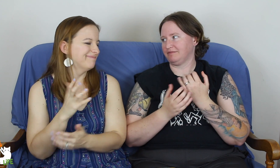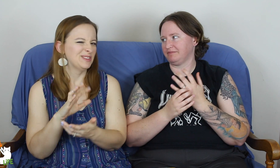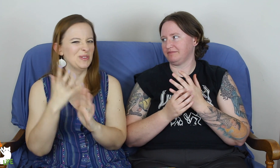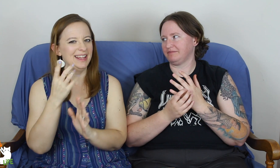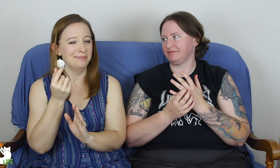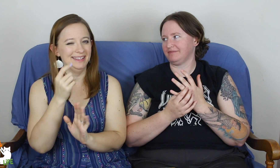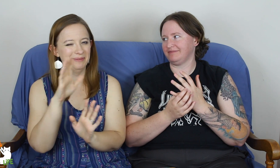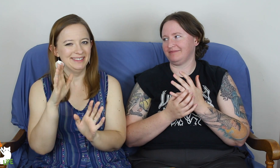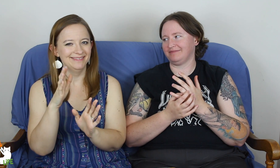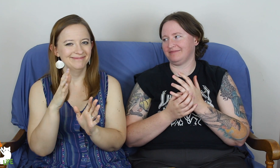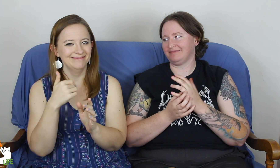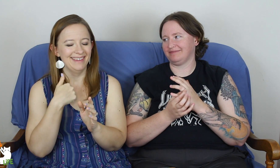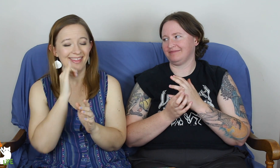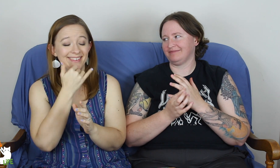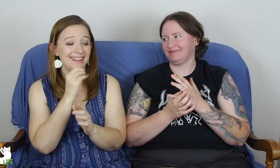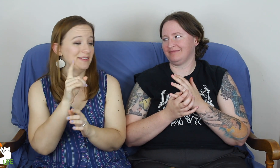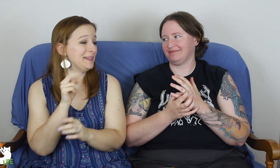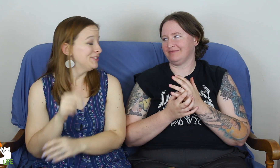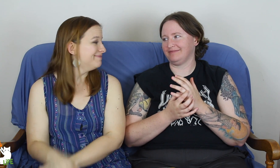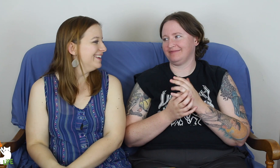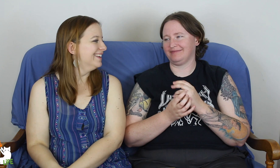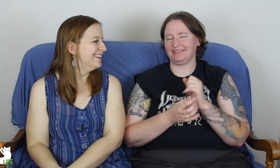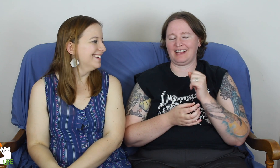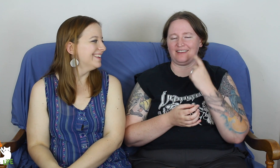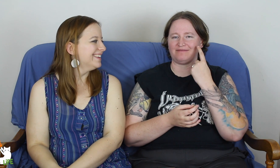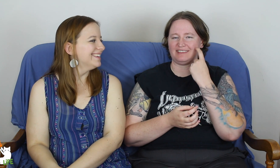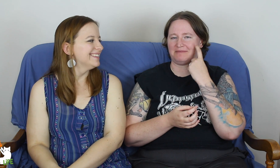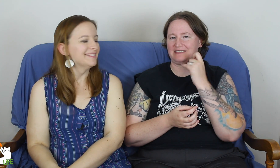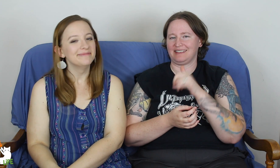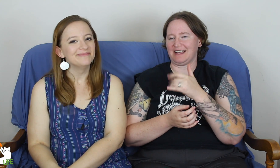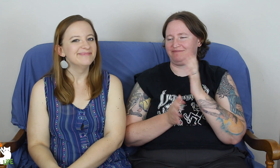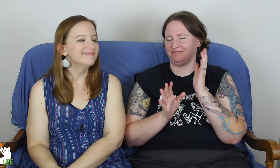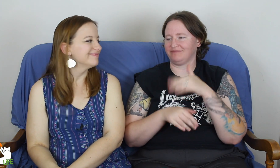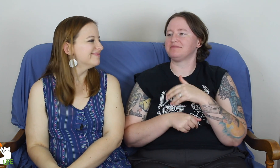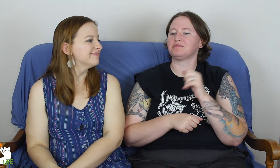[JI] I kind of screwed it up a little bit. I screwed up the ovulation kit. [JE] Yeah, we're suspecting that's what happened.